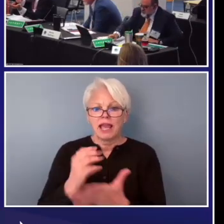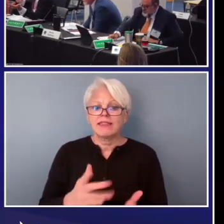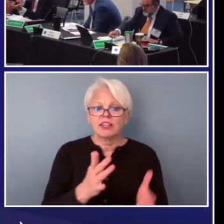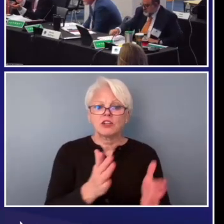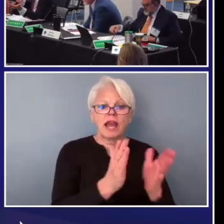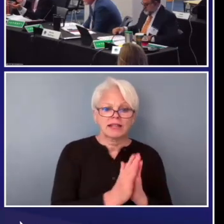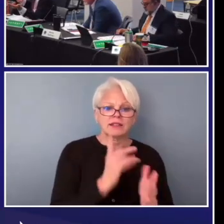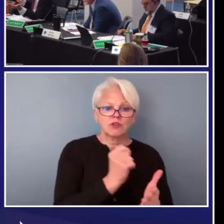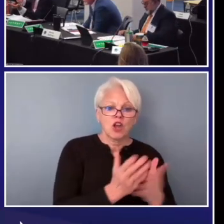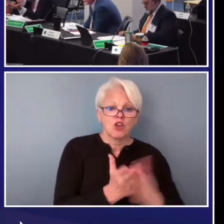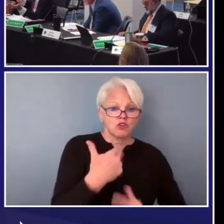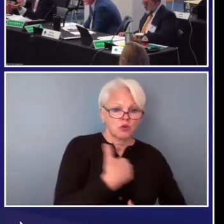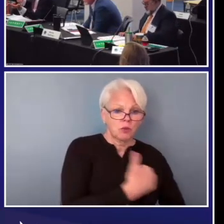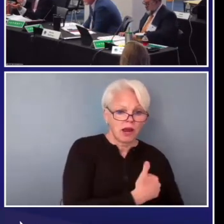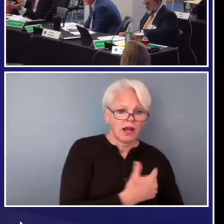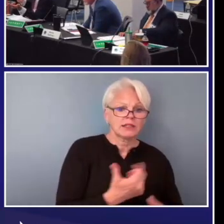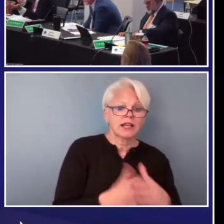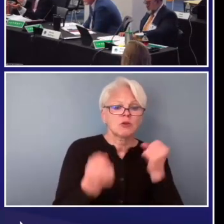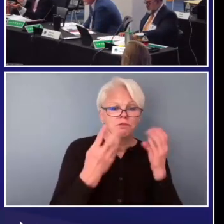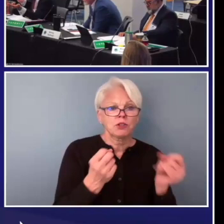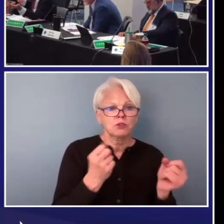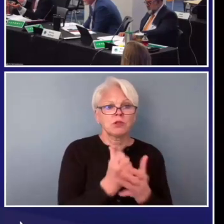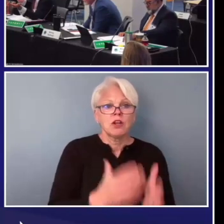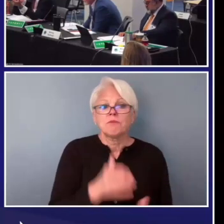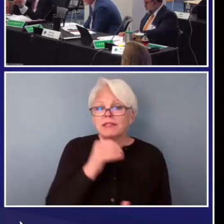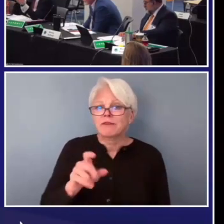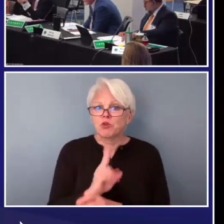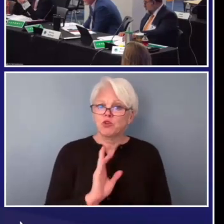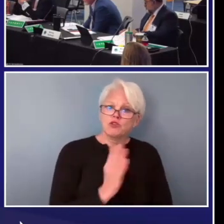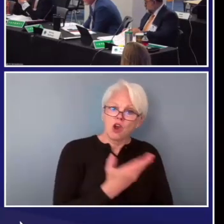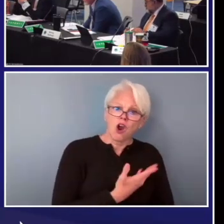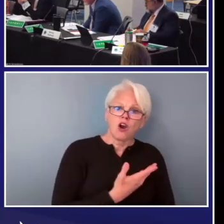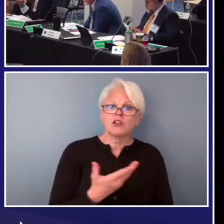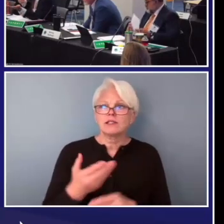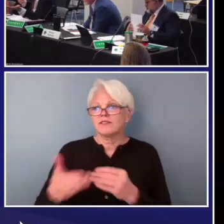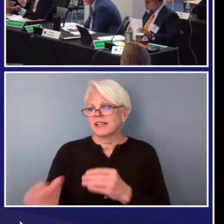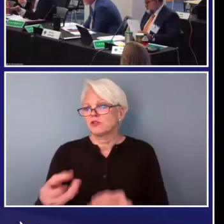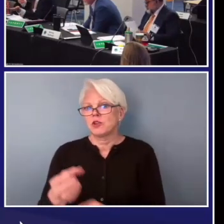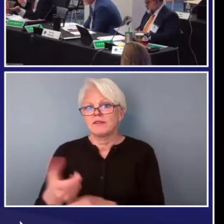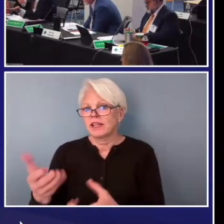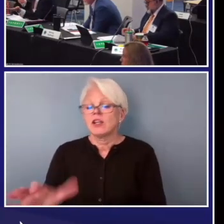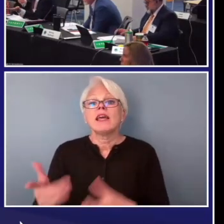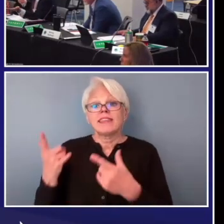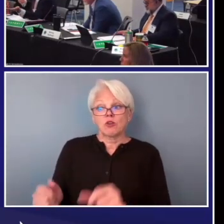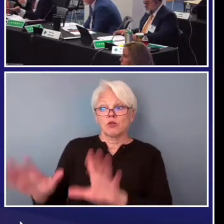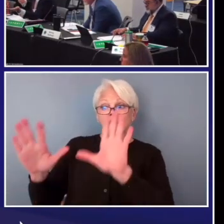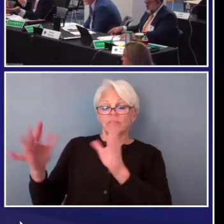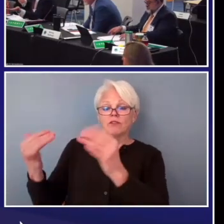not going to need to use ours for the next 2 years if they don't want to. Now they could, for they could give up their existing accreditation that they just went through.